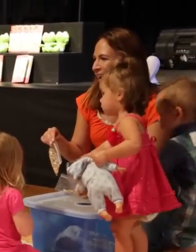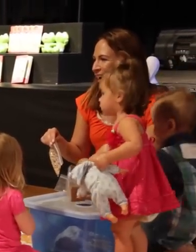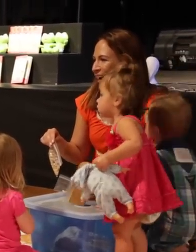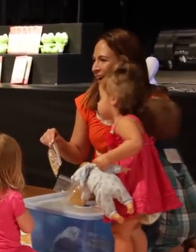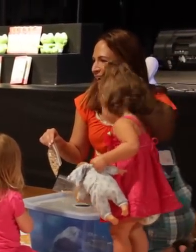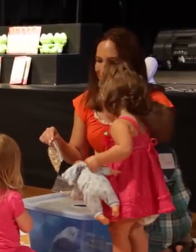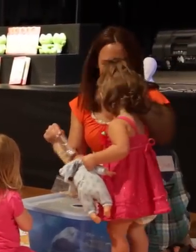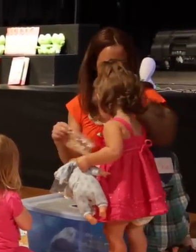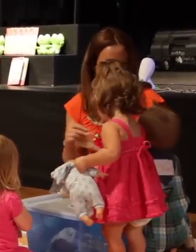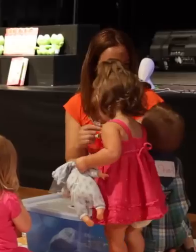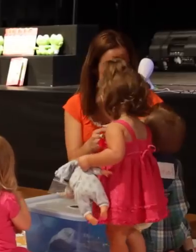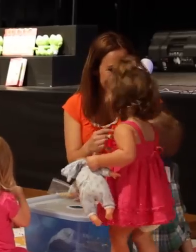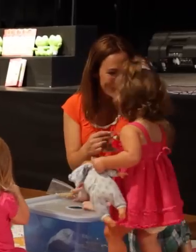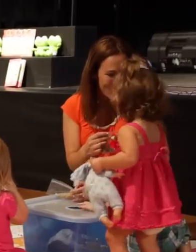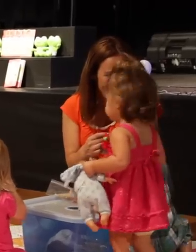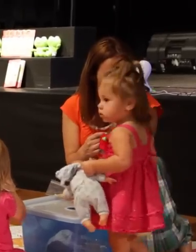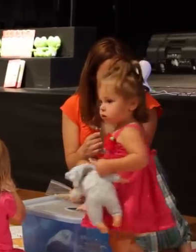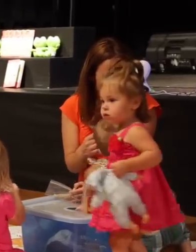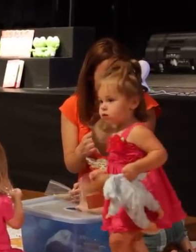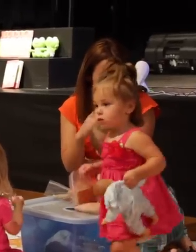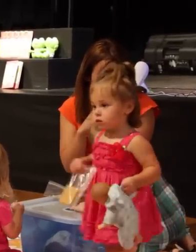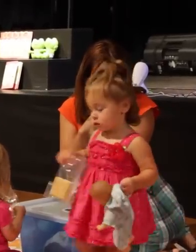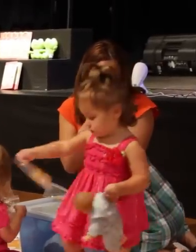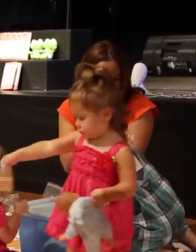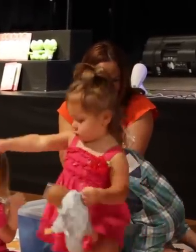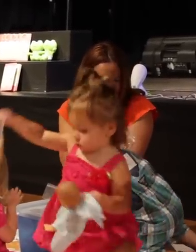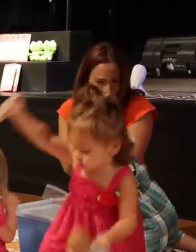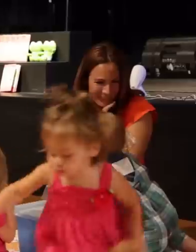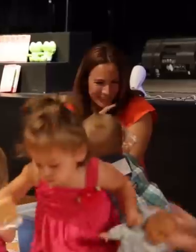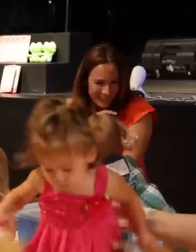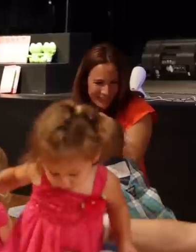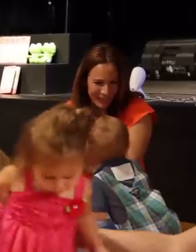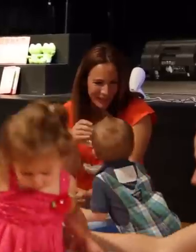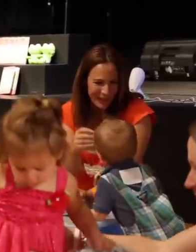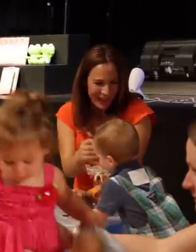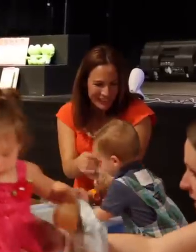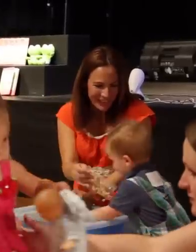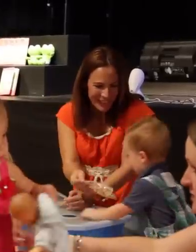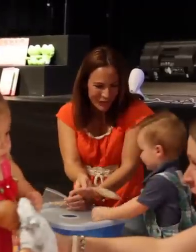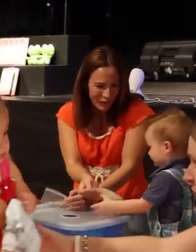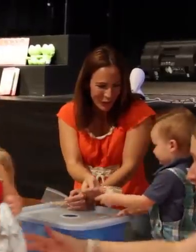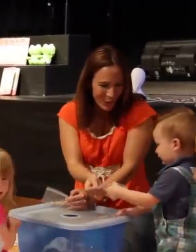Yes! Did you show me CEREAL? That's it. That's for you.